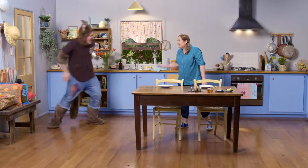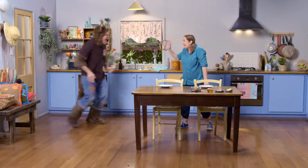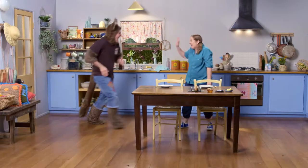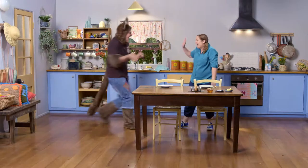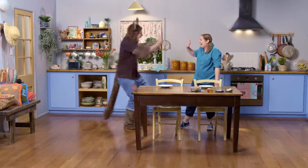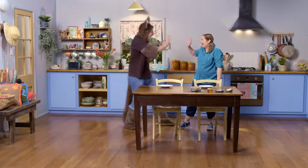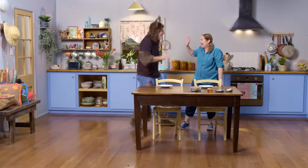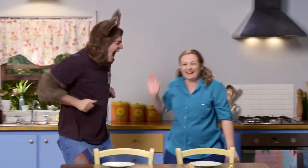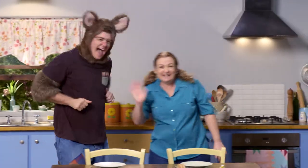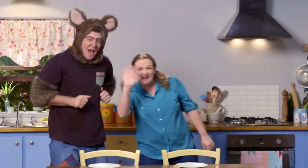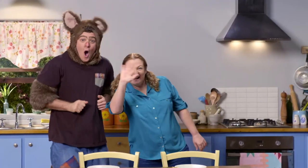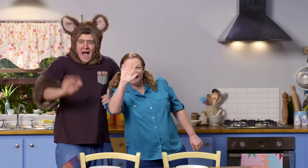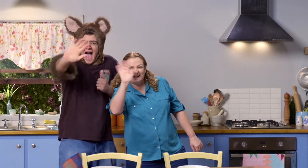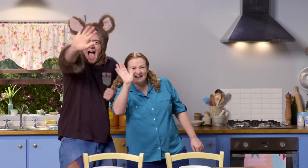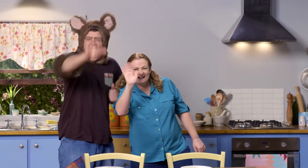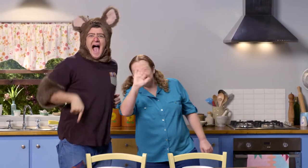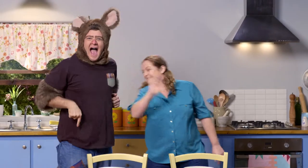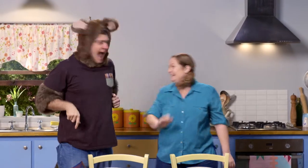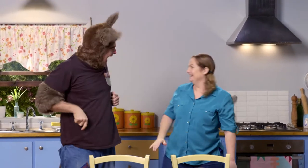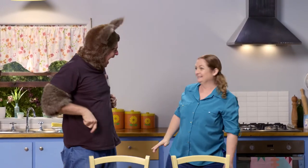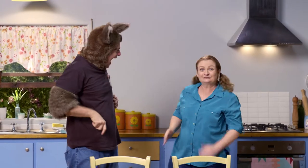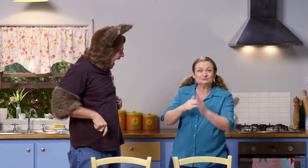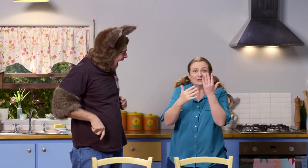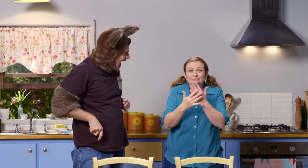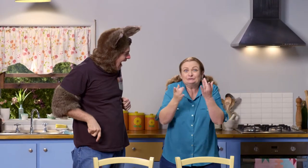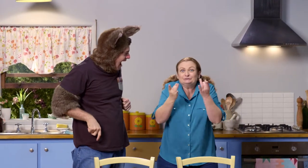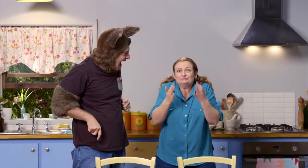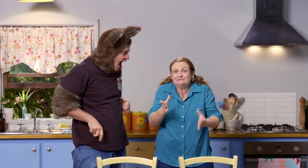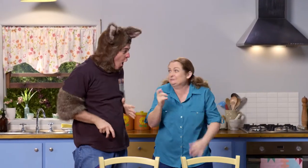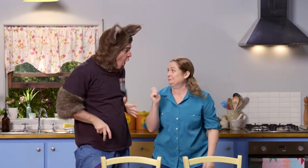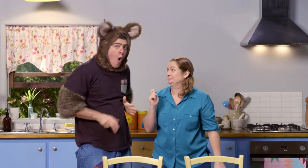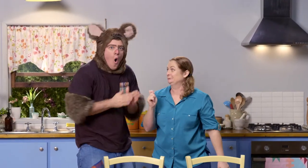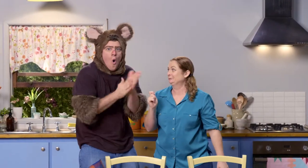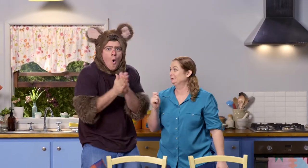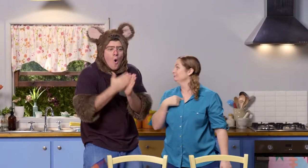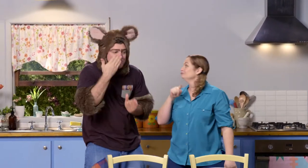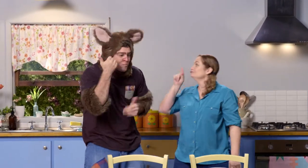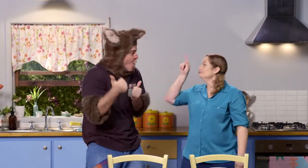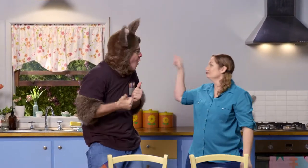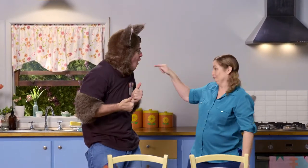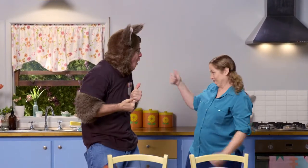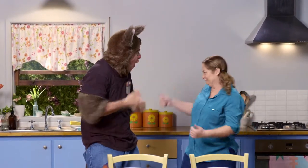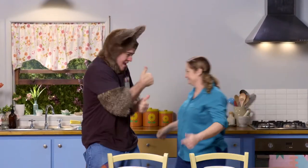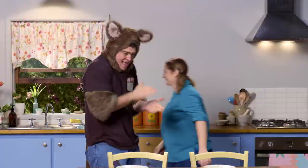Hi, Possum. Hi, Sally. Hello. Hi, everyone. The toast is almost ready. Oh, great! I'll go and get it.